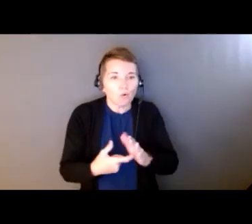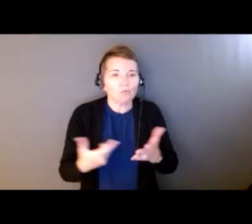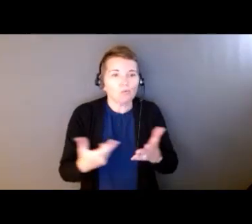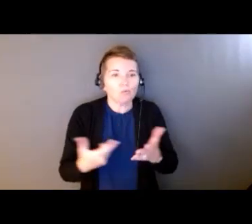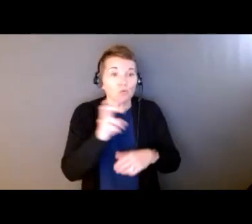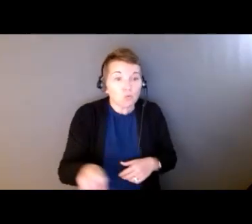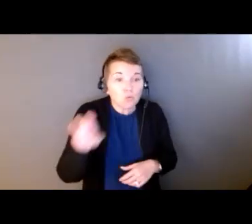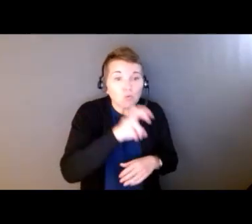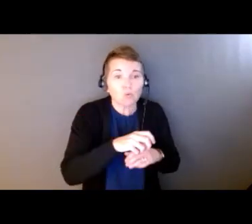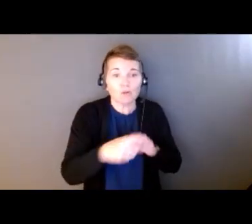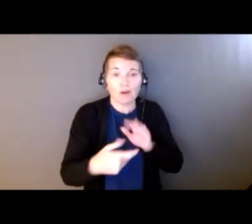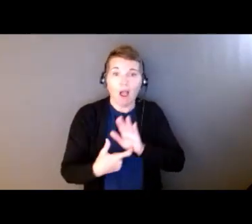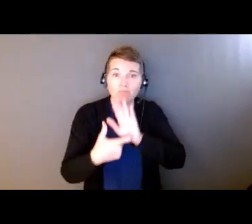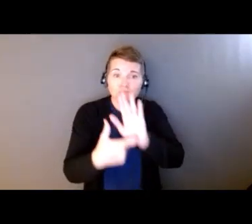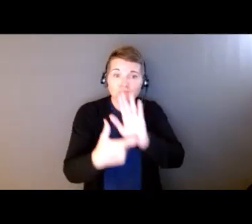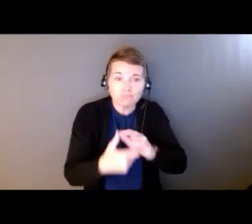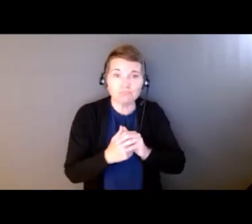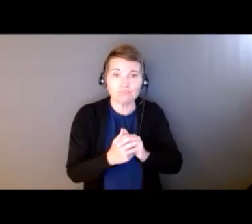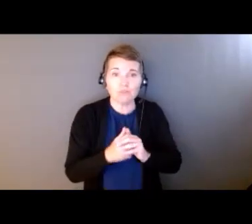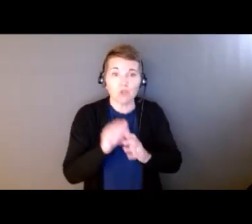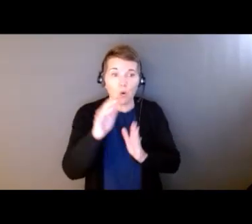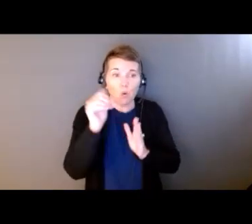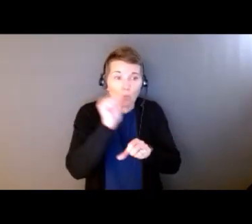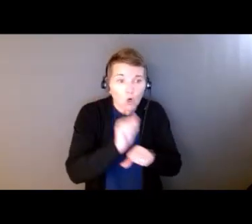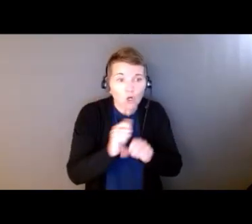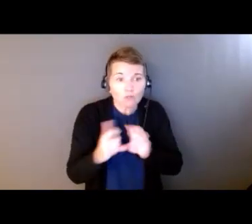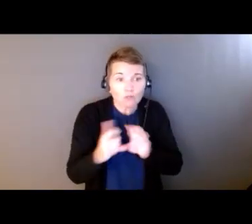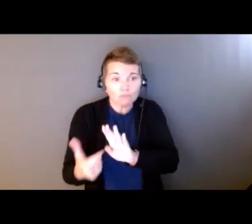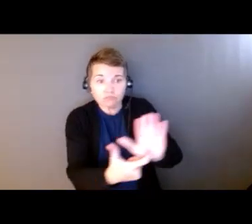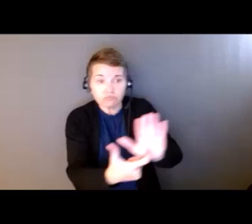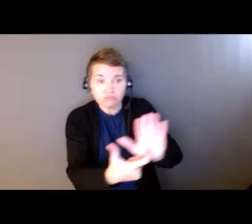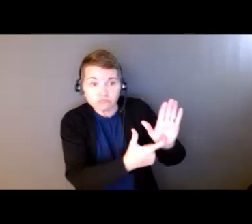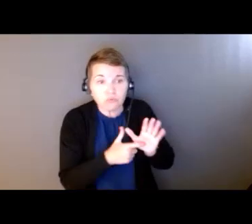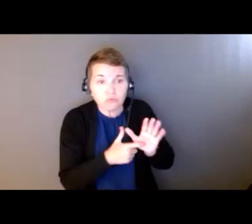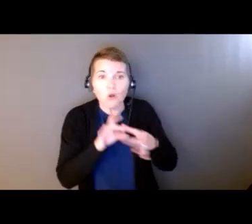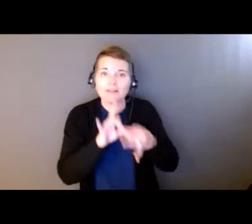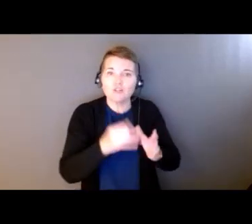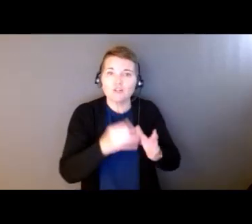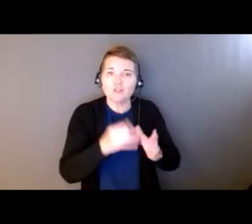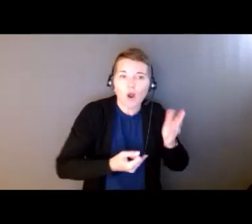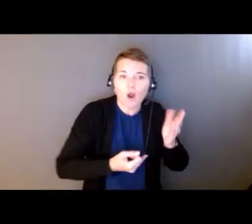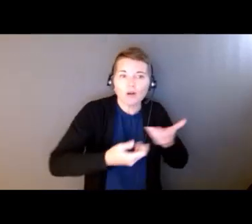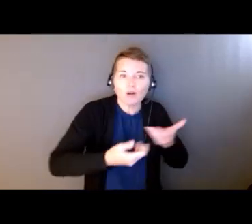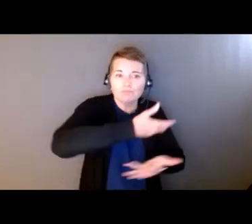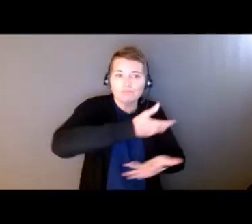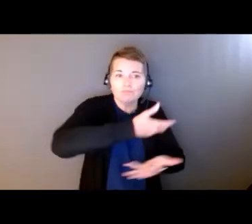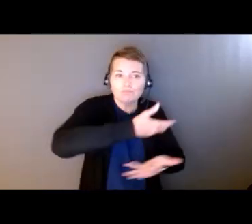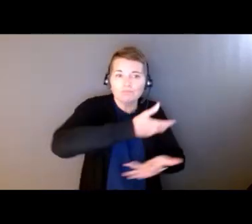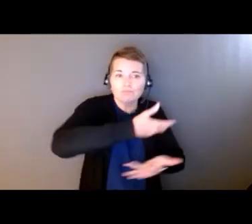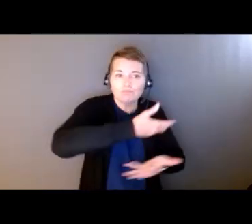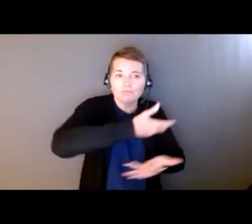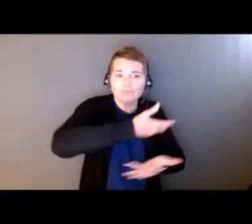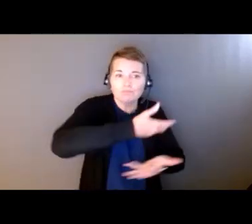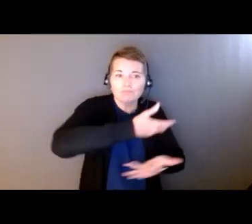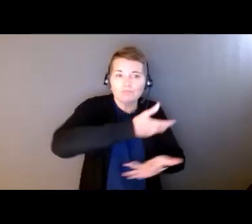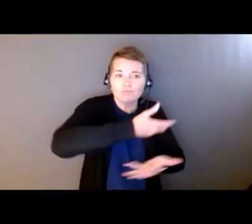and activities linked to artistic exchange and networking for Canadian artists, artistic groups, and arts organizations.